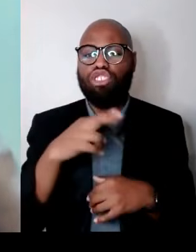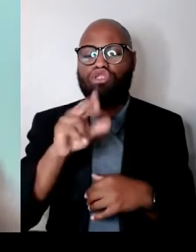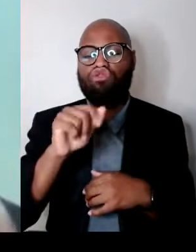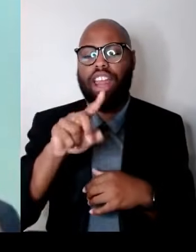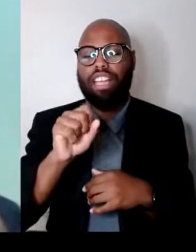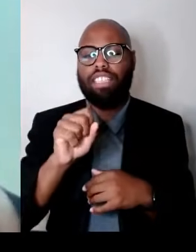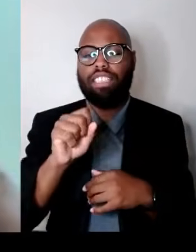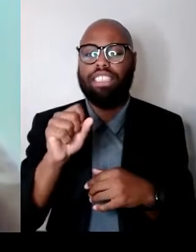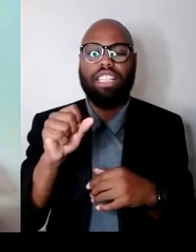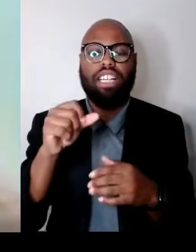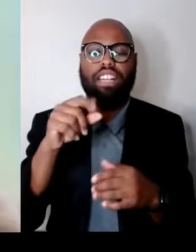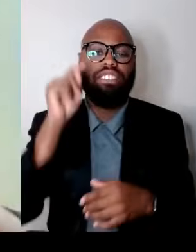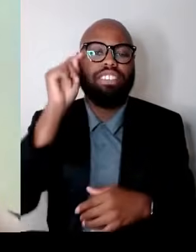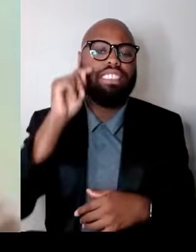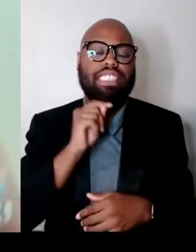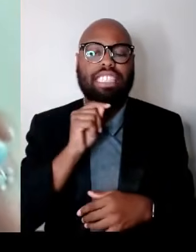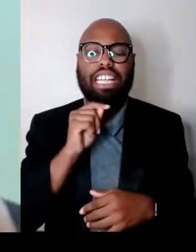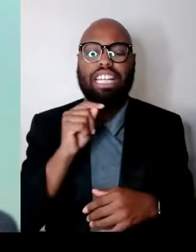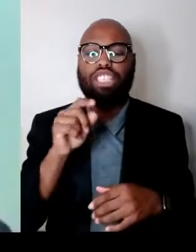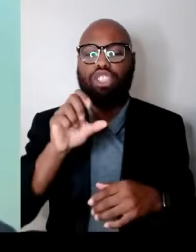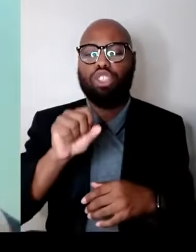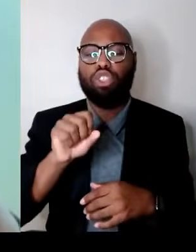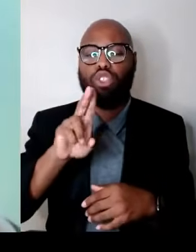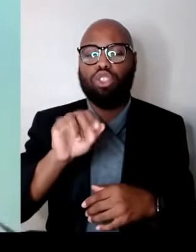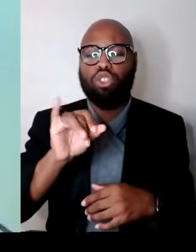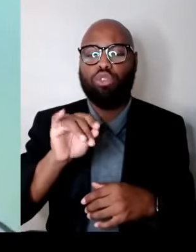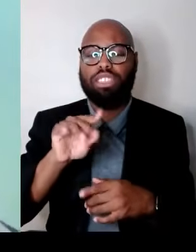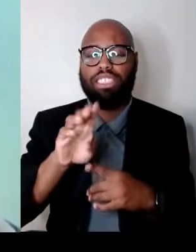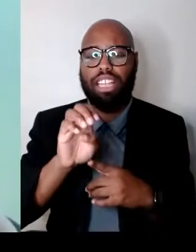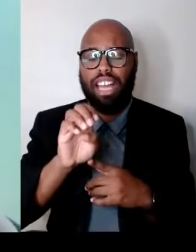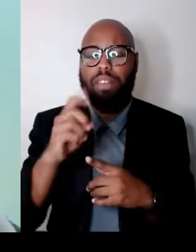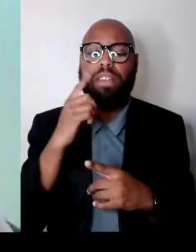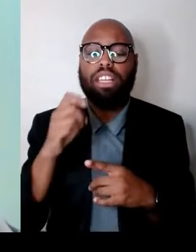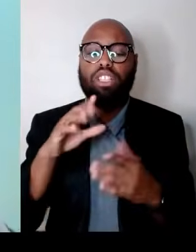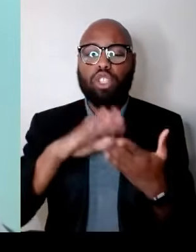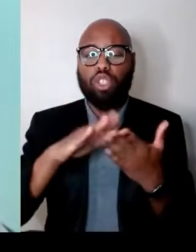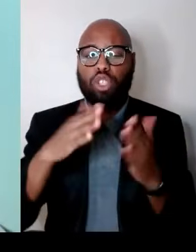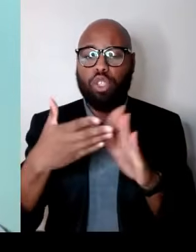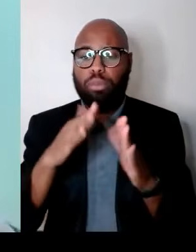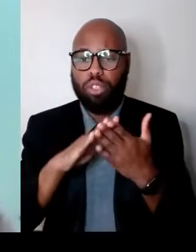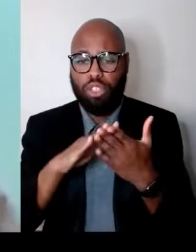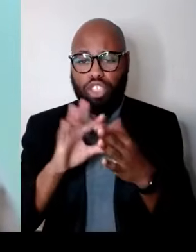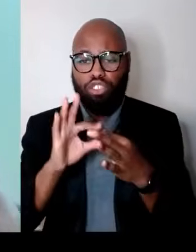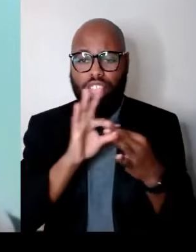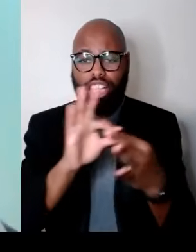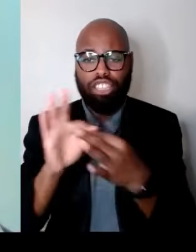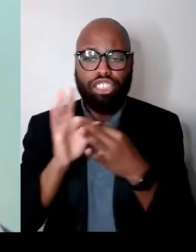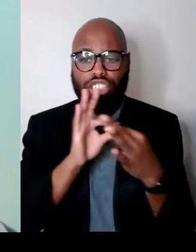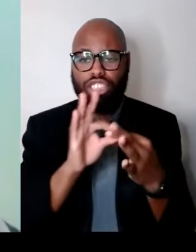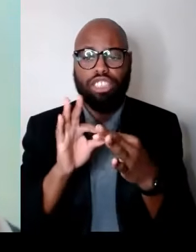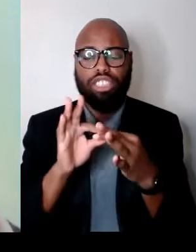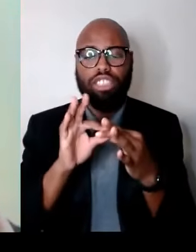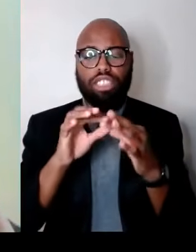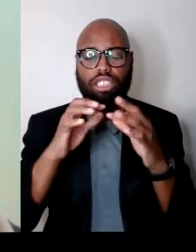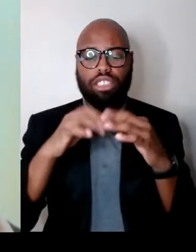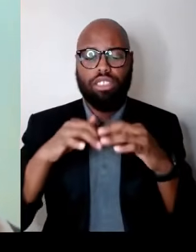Because community relationships have broken down and people feel isolated.